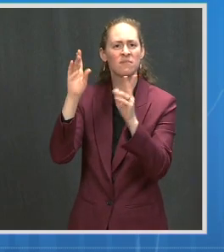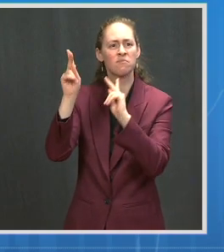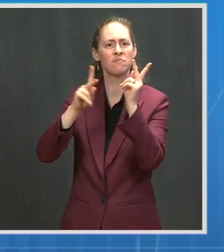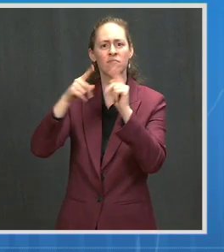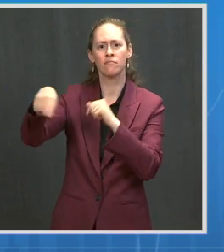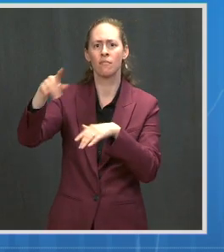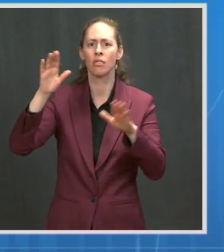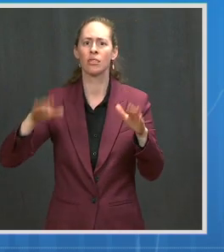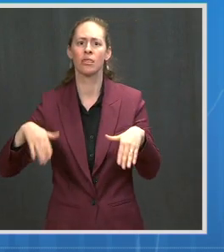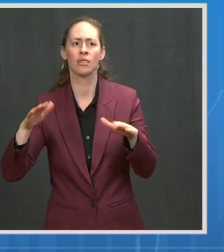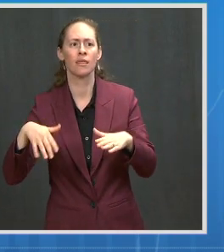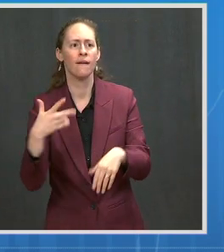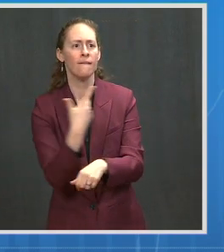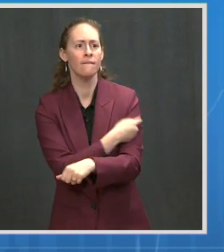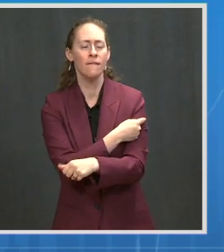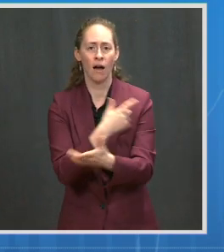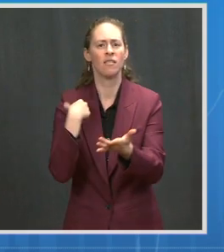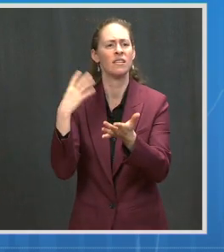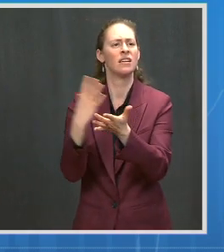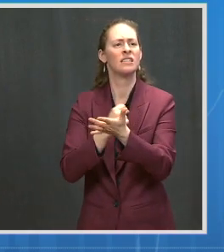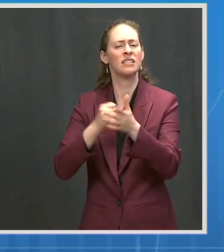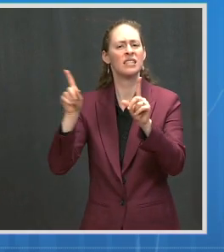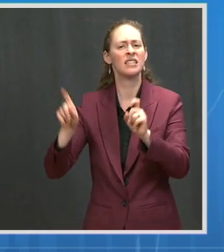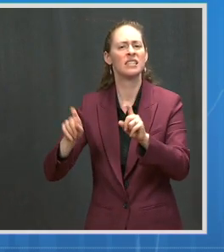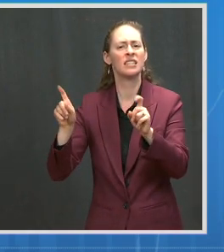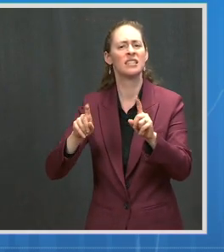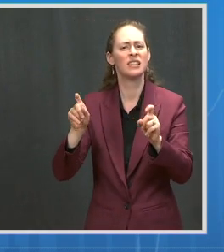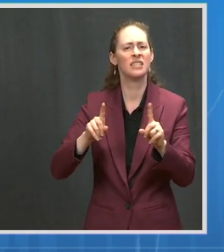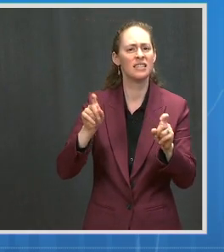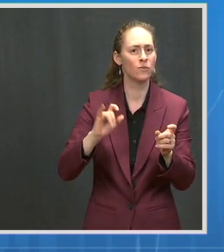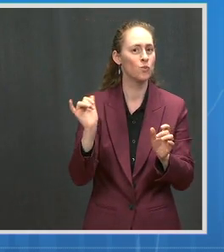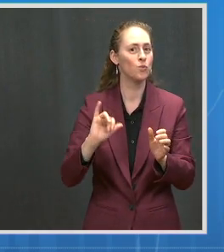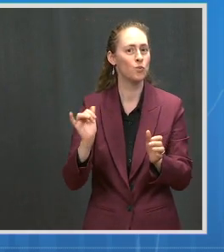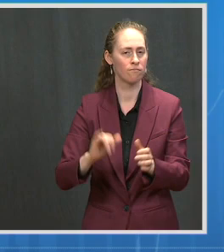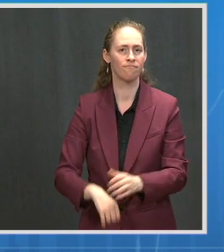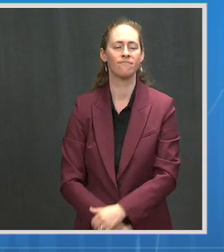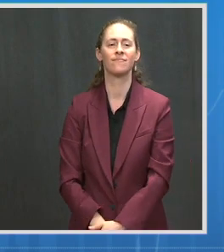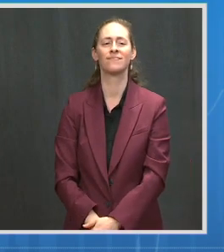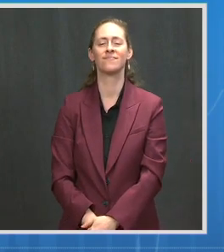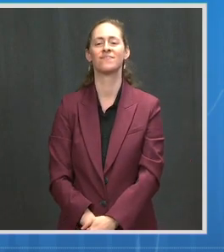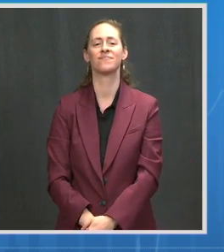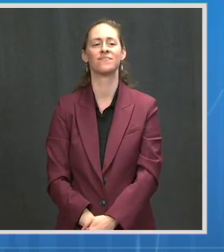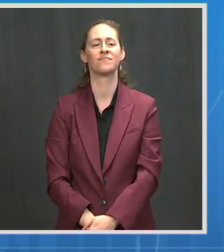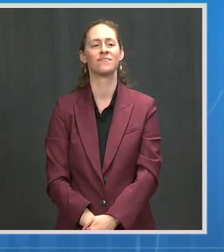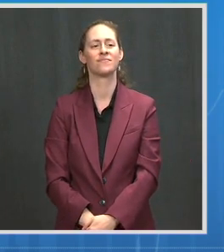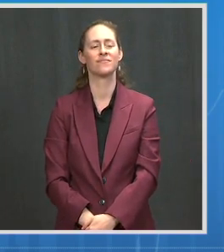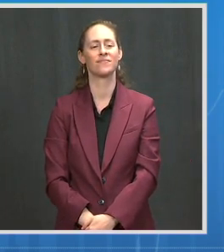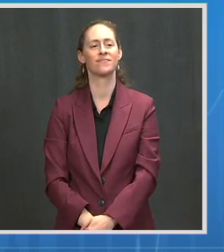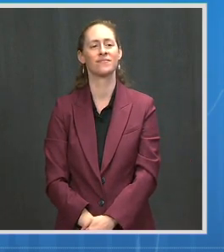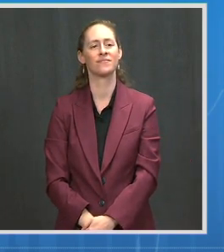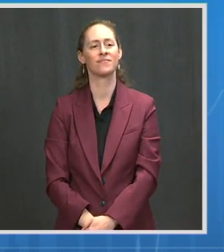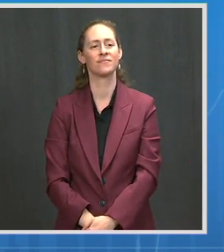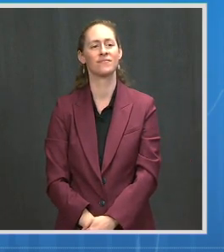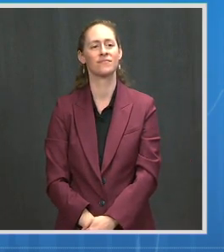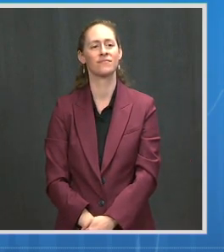testing and vaccinations. We have truly made tremendous strides across the country